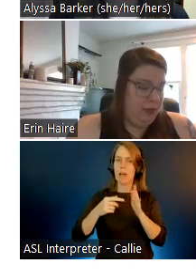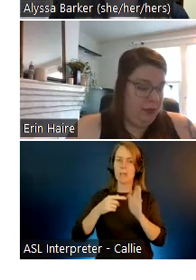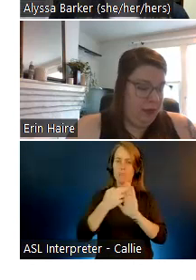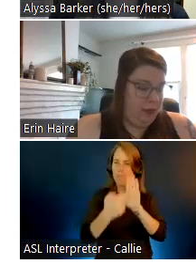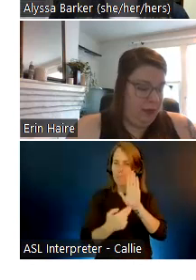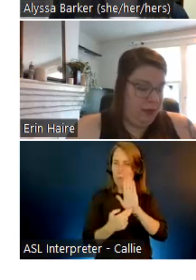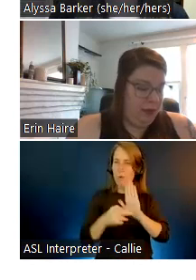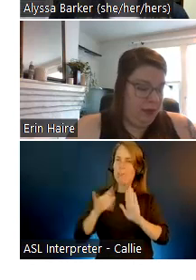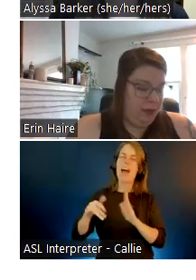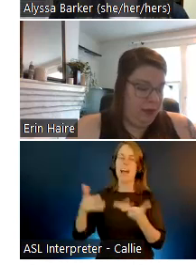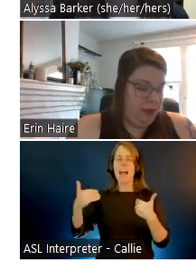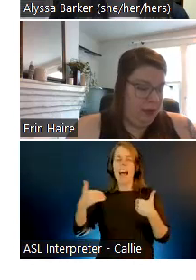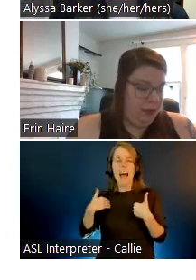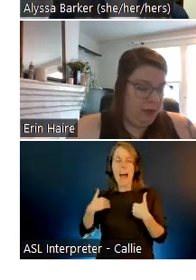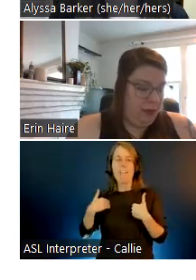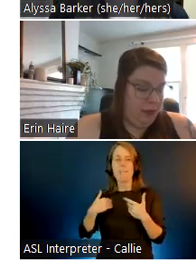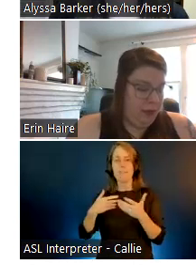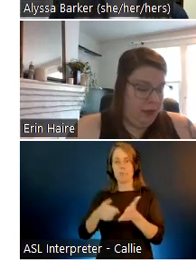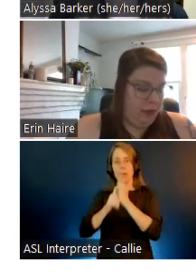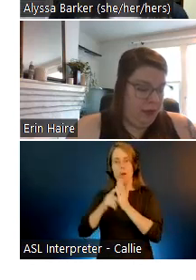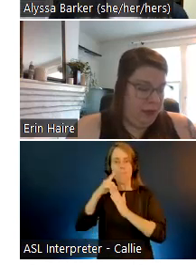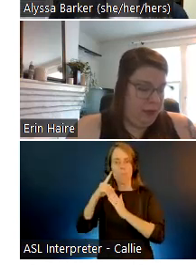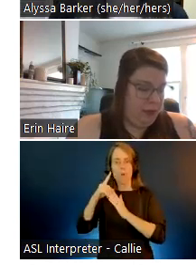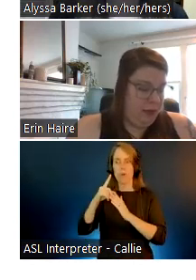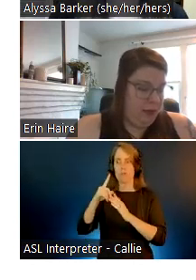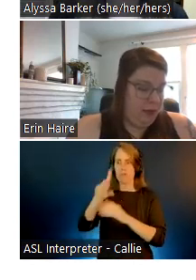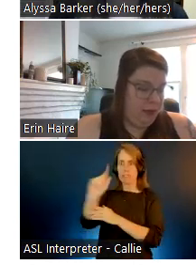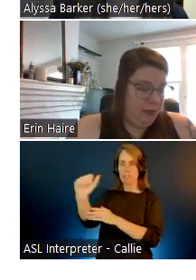federal housing regulations govern lots of different kinds of housing